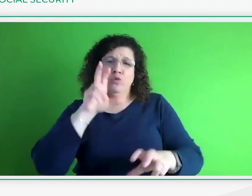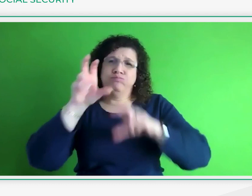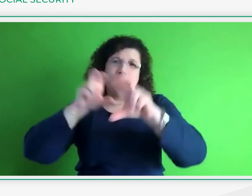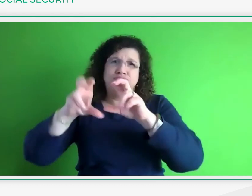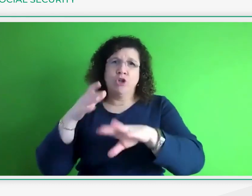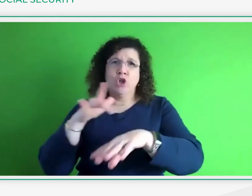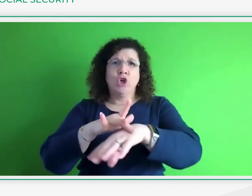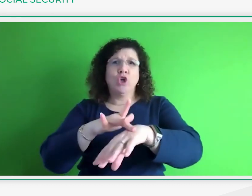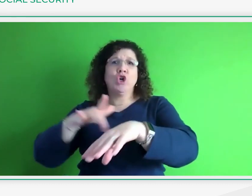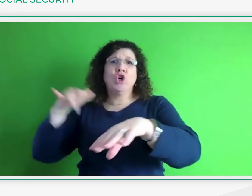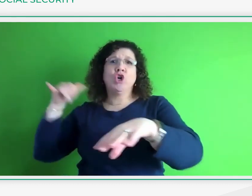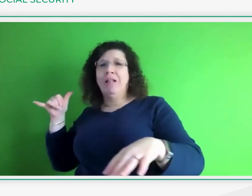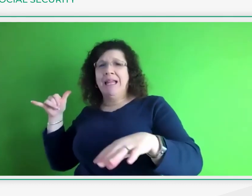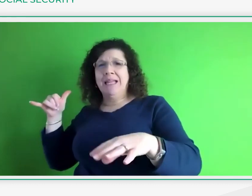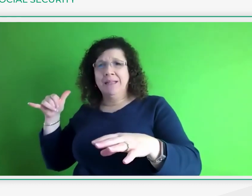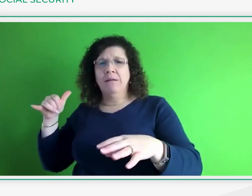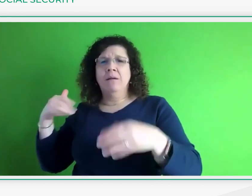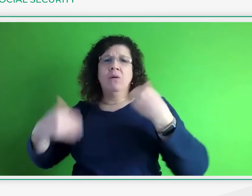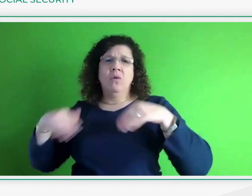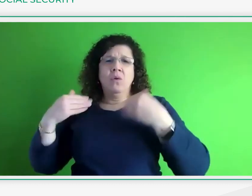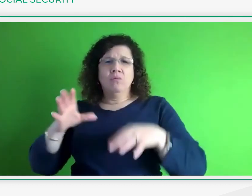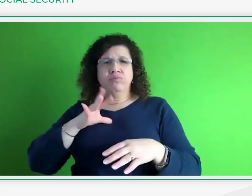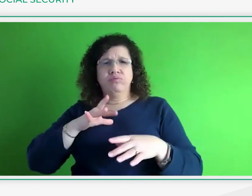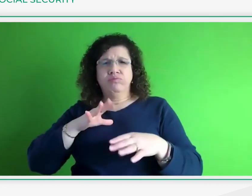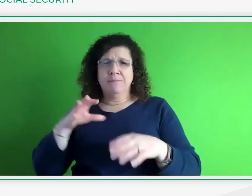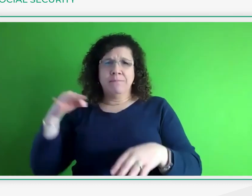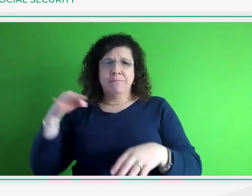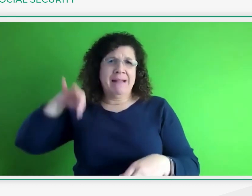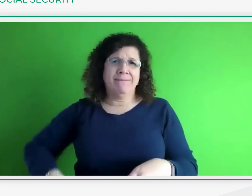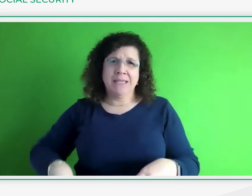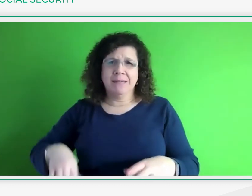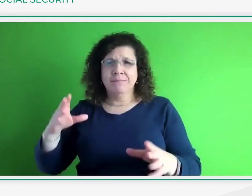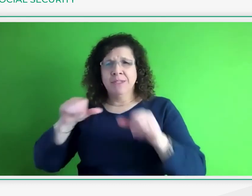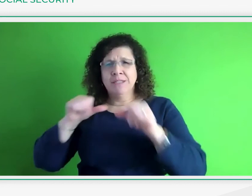If you invest early, when you're younger, then, whoo!